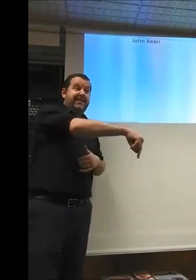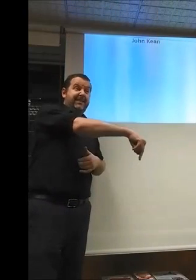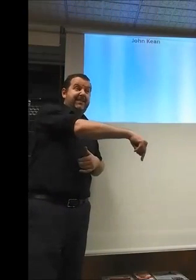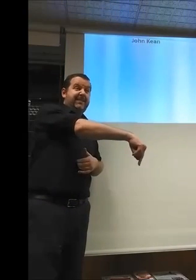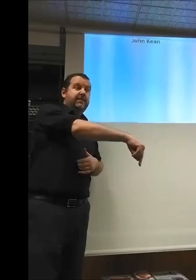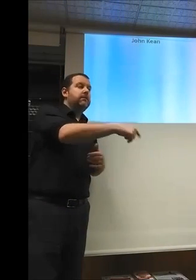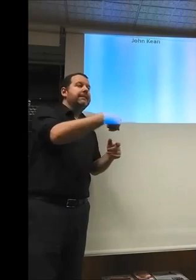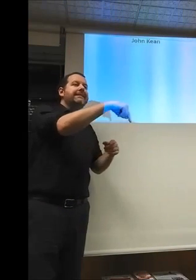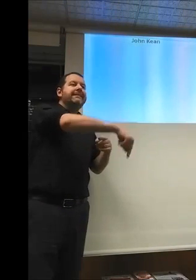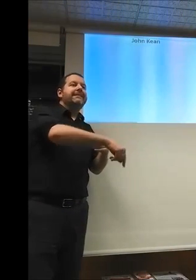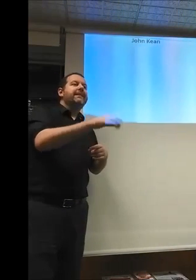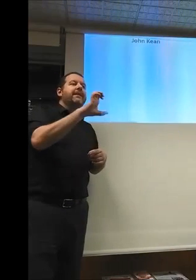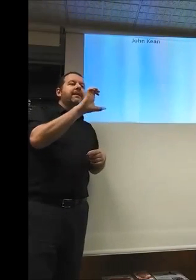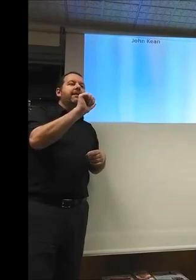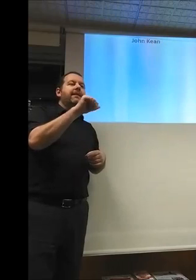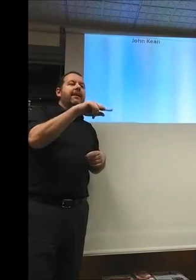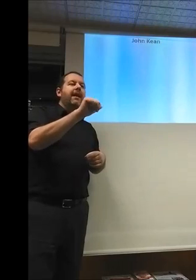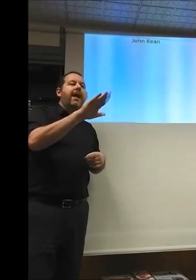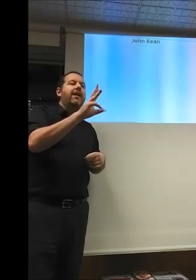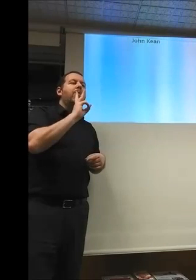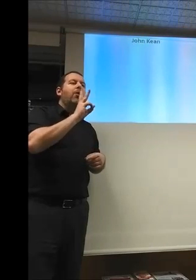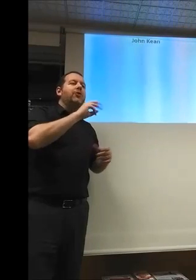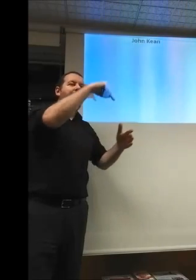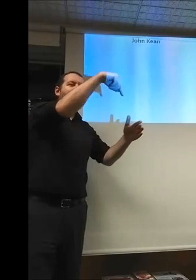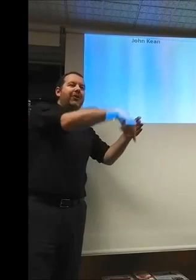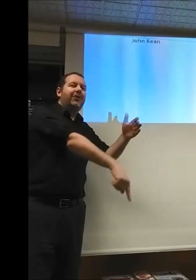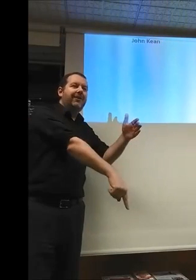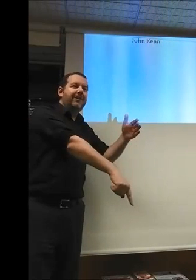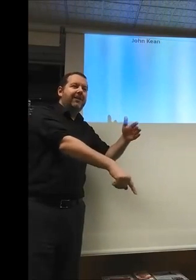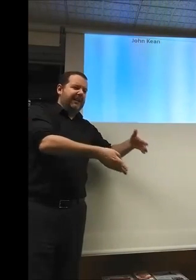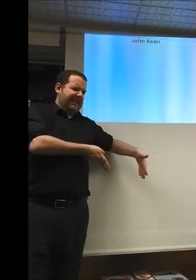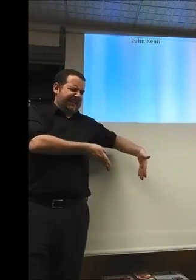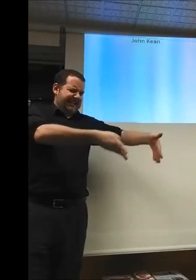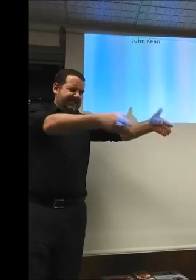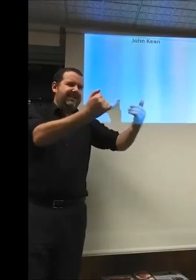So then the judge decided to let him go and was discharged.